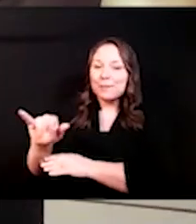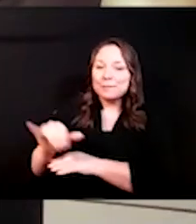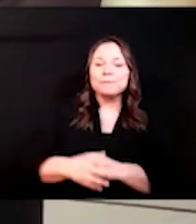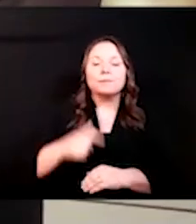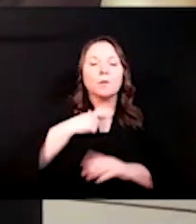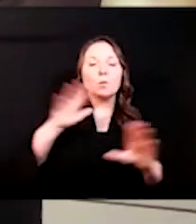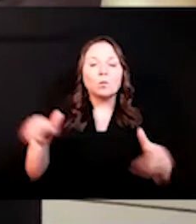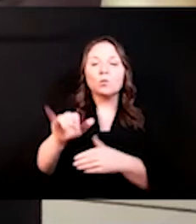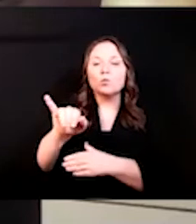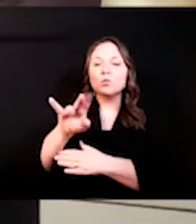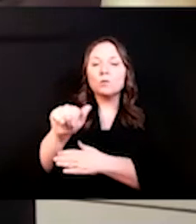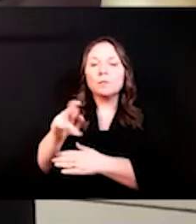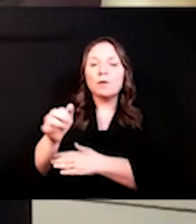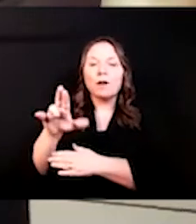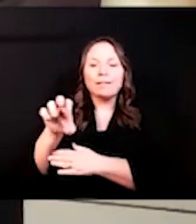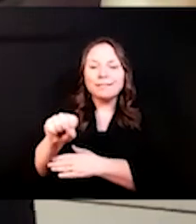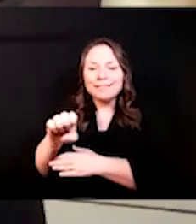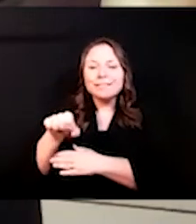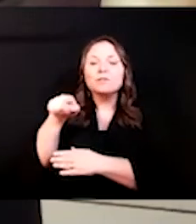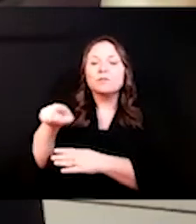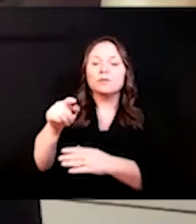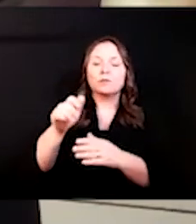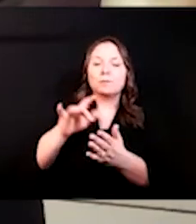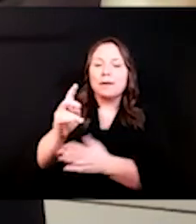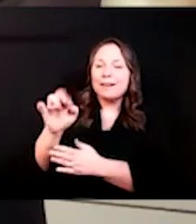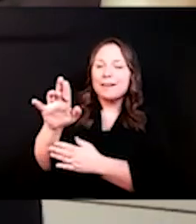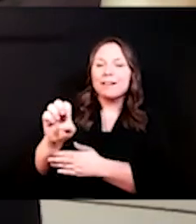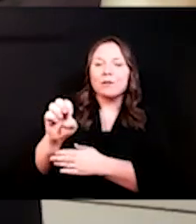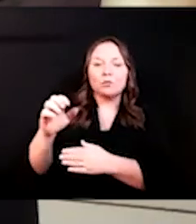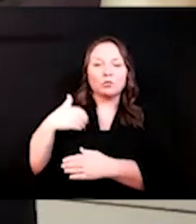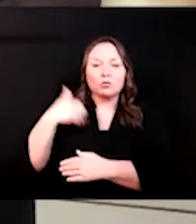INTERPRETER TODAY IS AMY, AND I WOULD NOW LIKE TO INTRODUCE